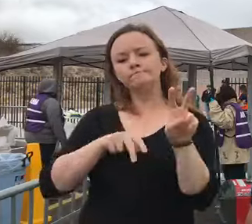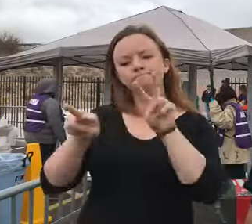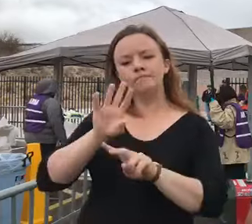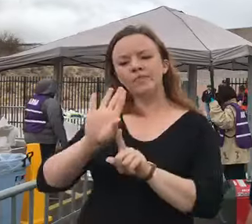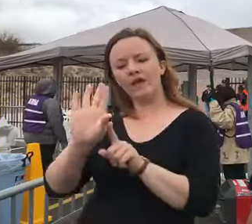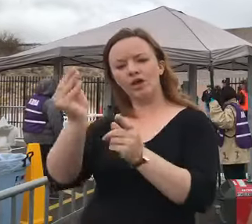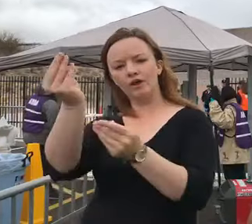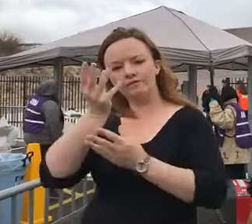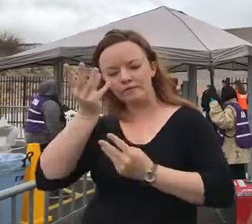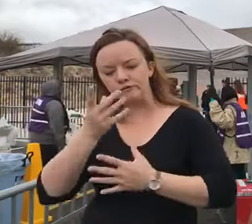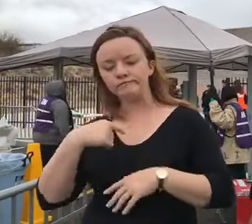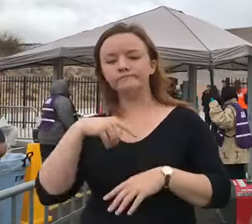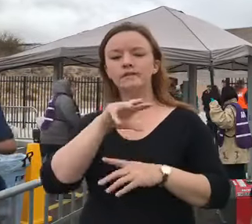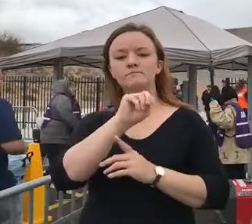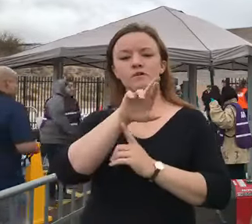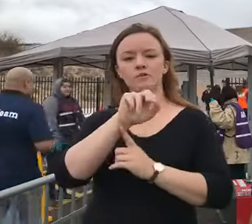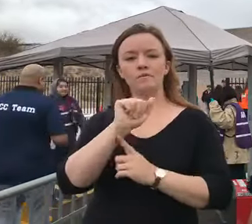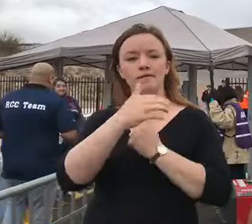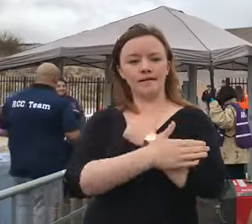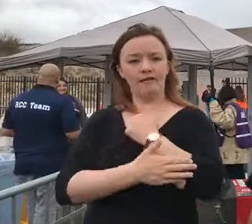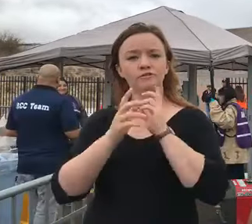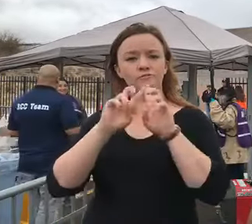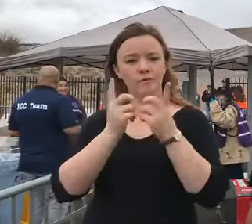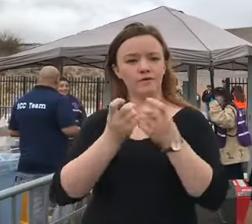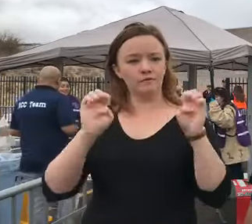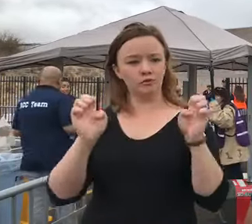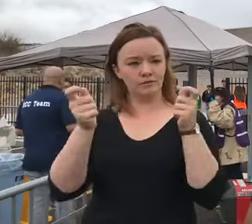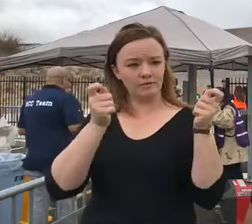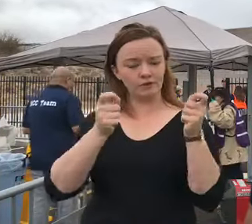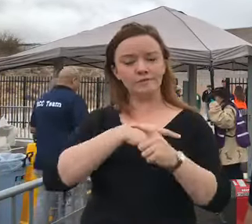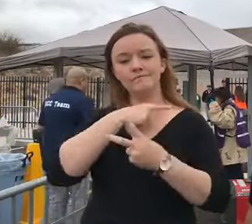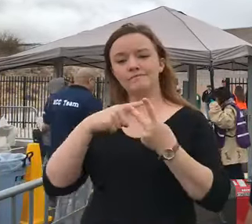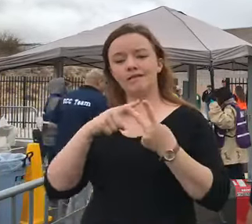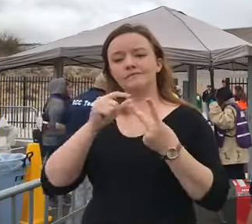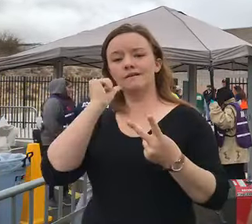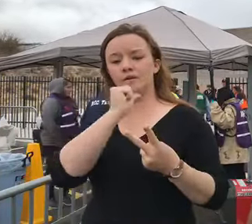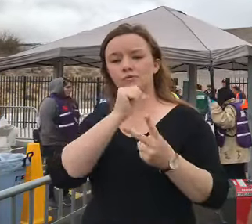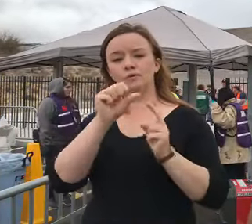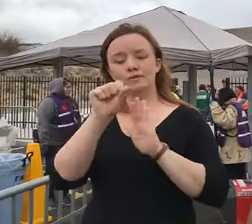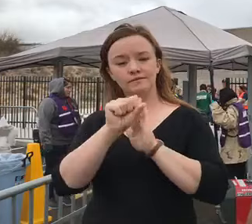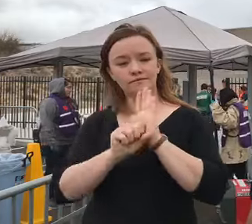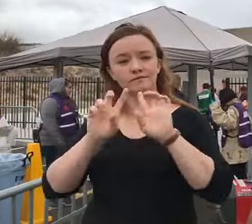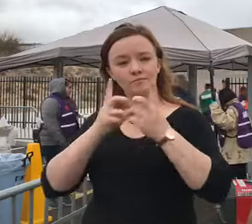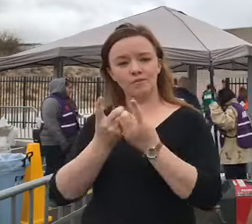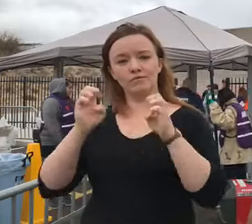Maricopa County Department of Emergency Management and the Arizona State Department of Emergency and Military Affairs,